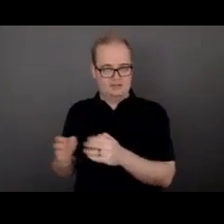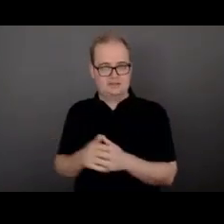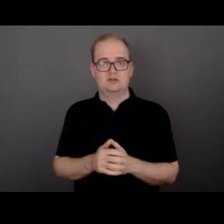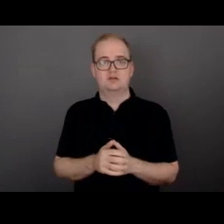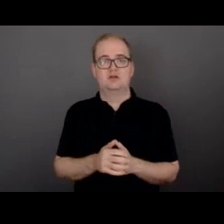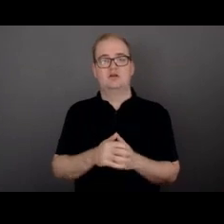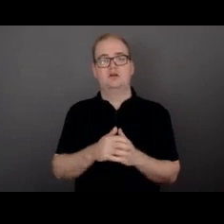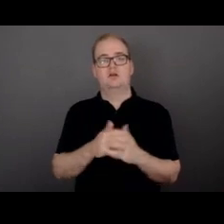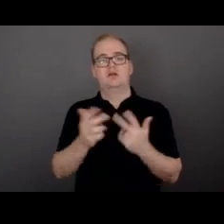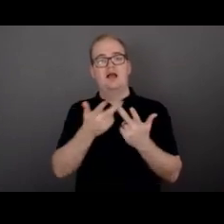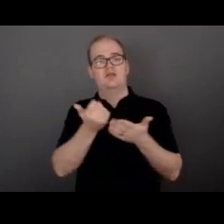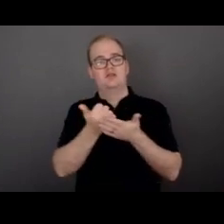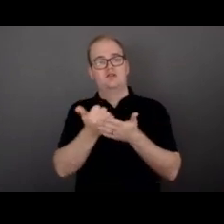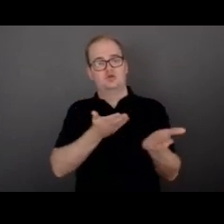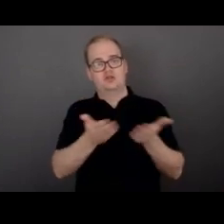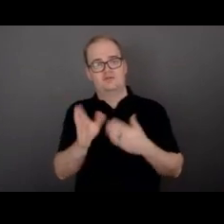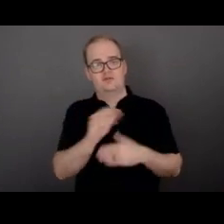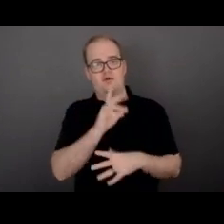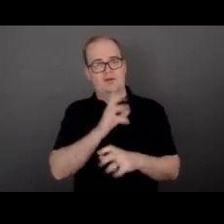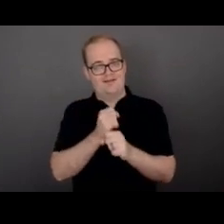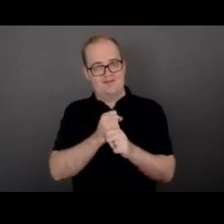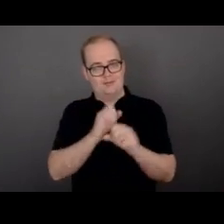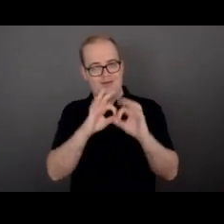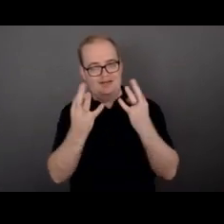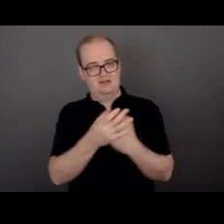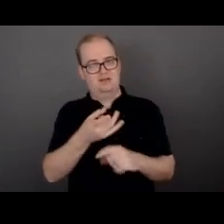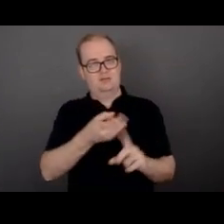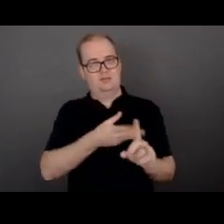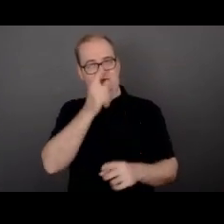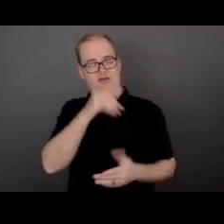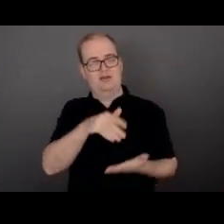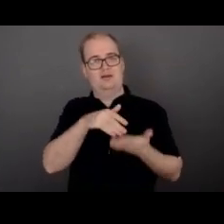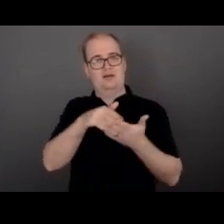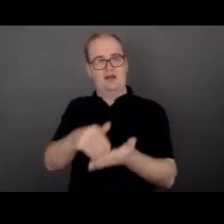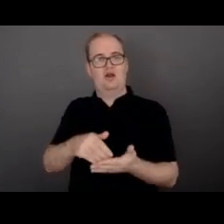particularly that can help vulnerable clients? Yeah.